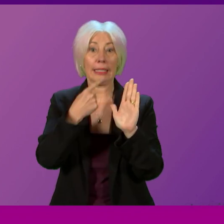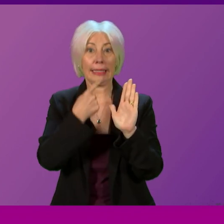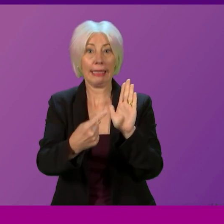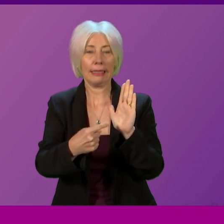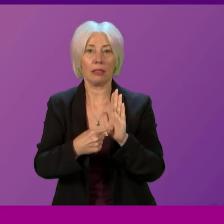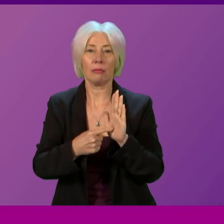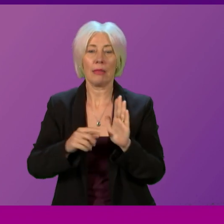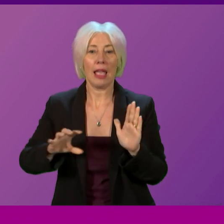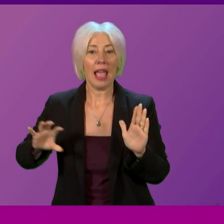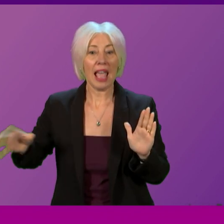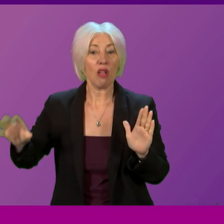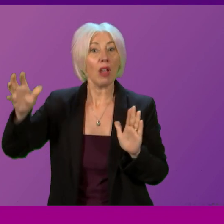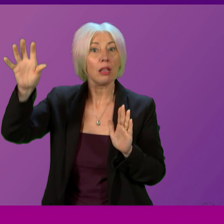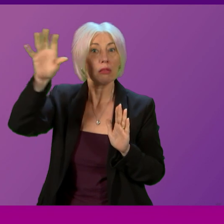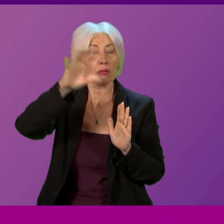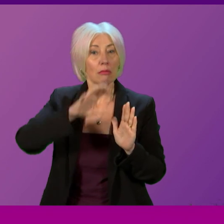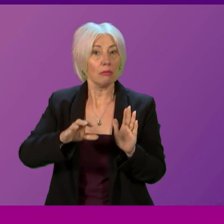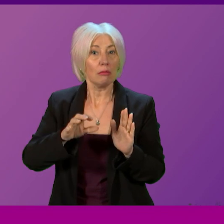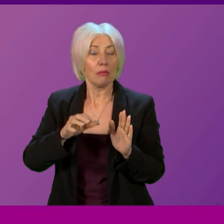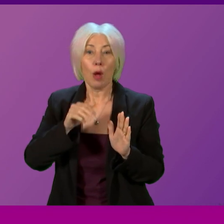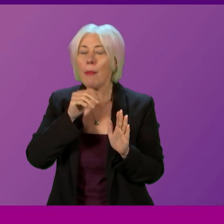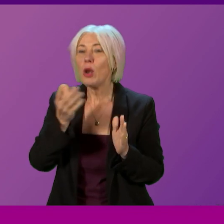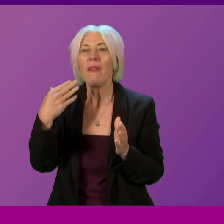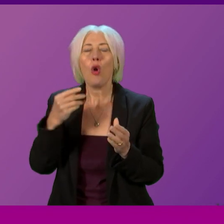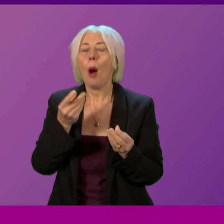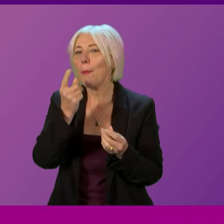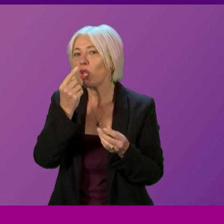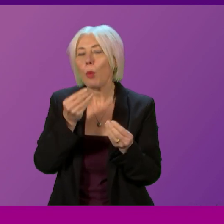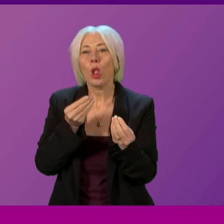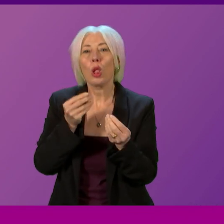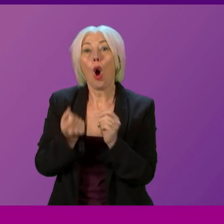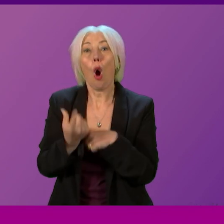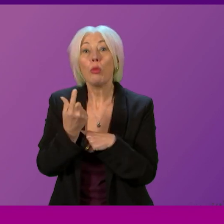“areas which were previously not viable options are now possibilities”.